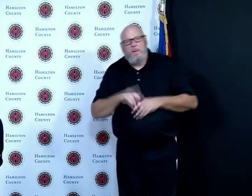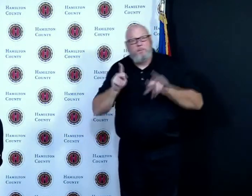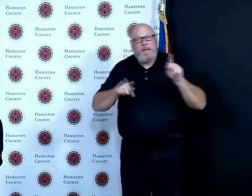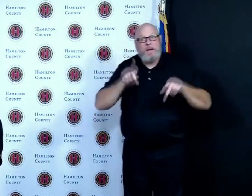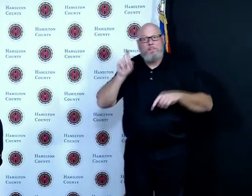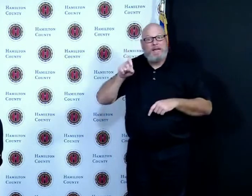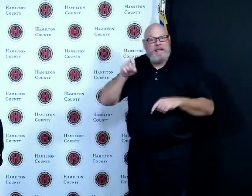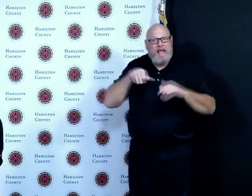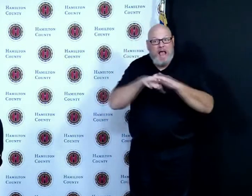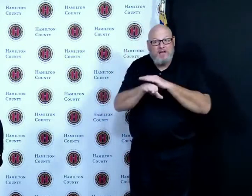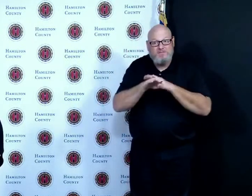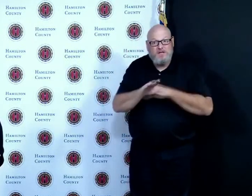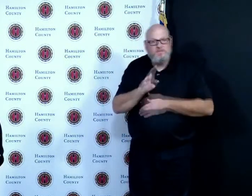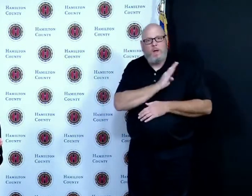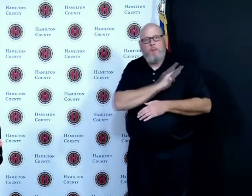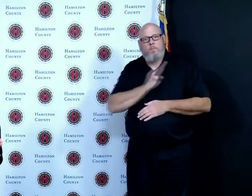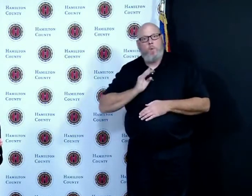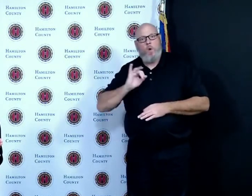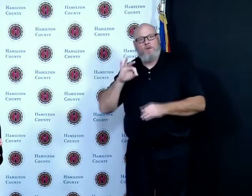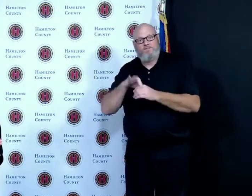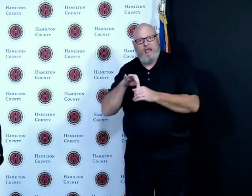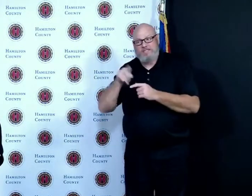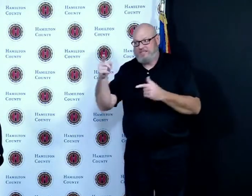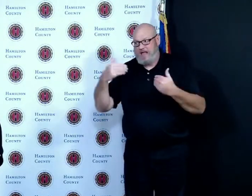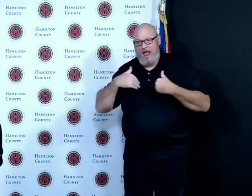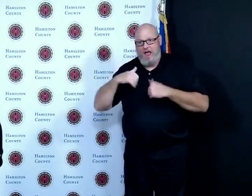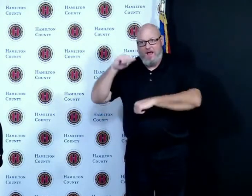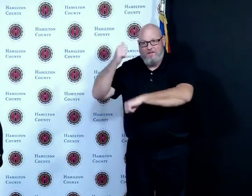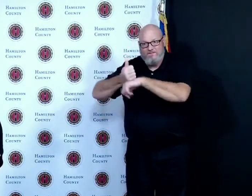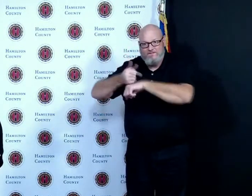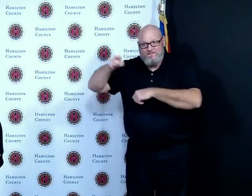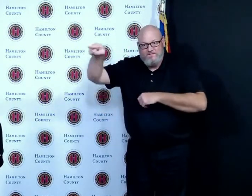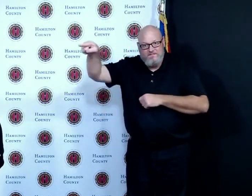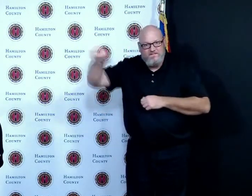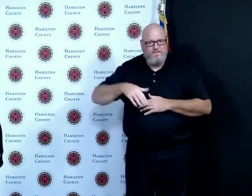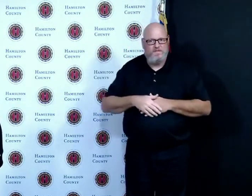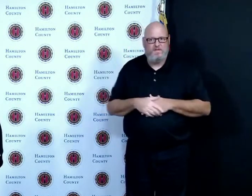site and we'd get everybody signed up in the queue and out we'd go that is not the way this